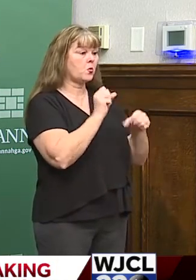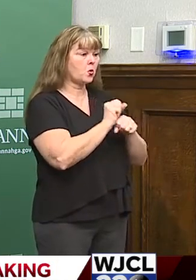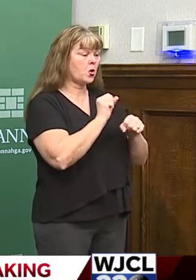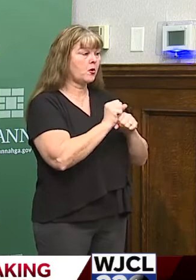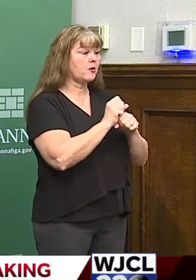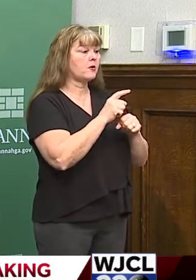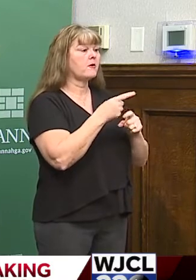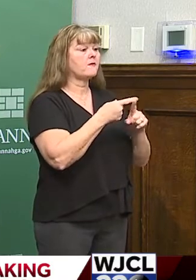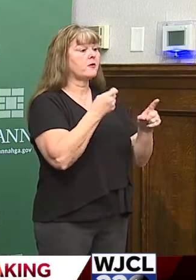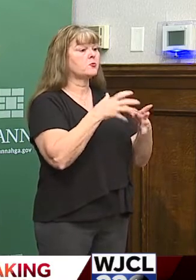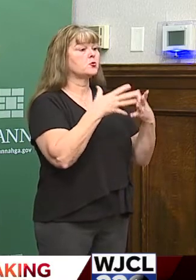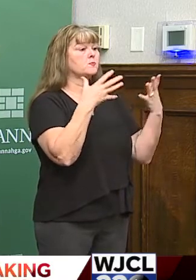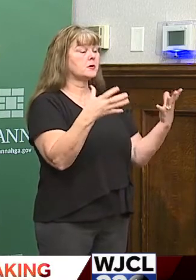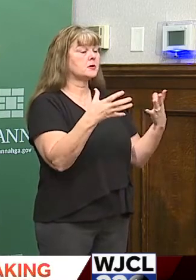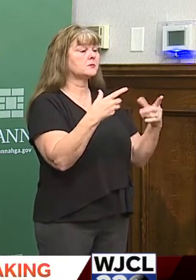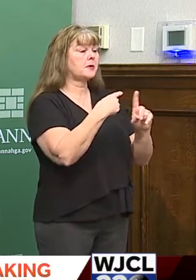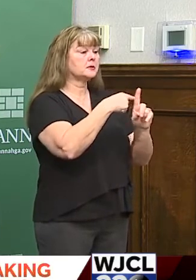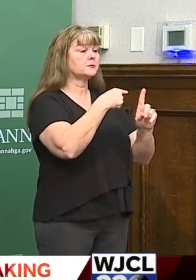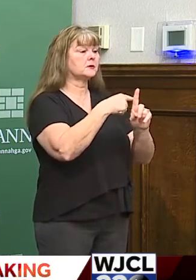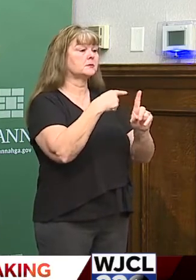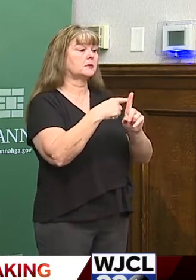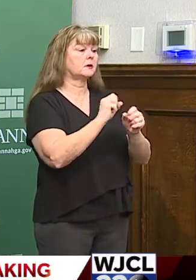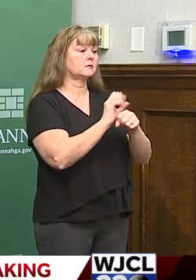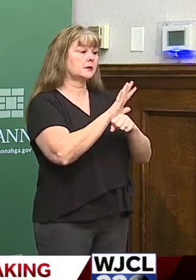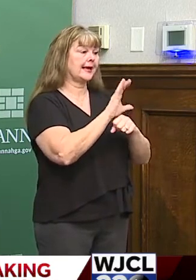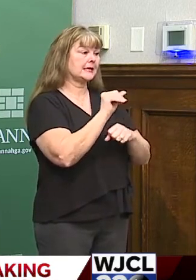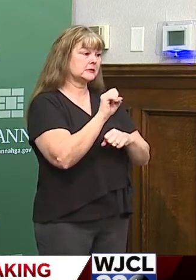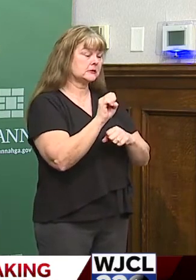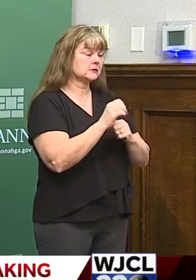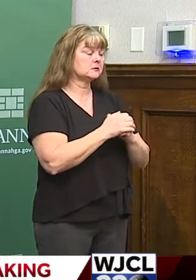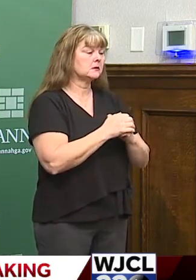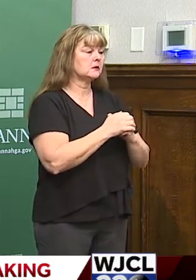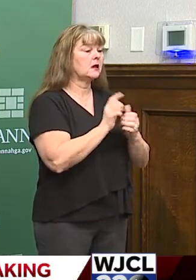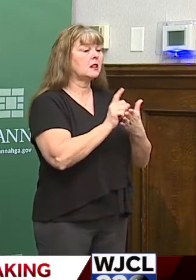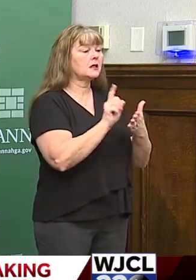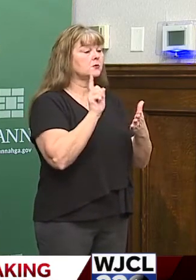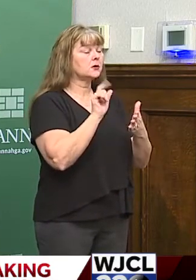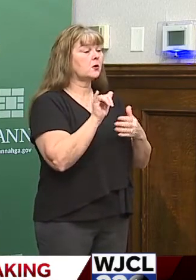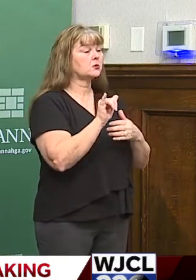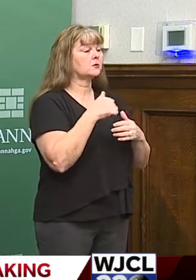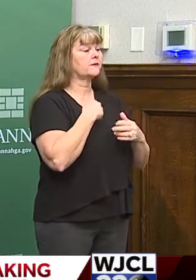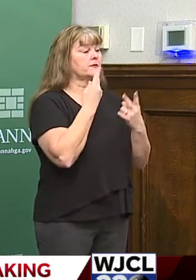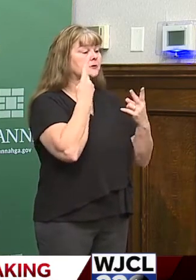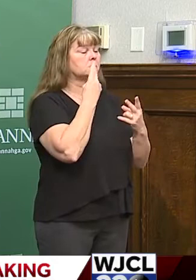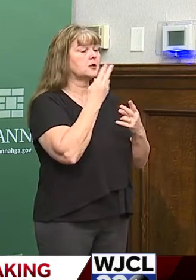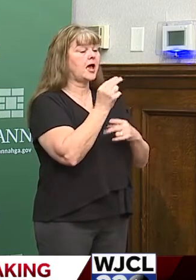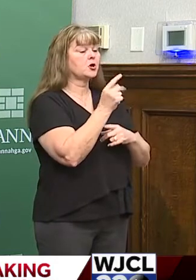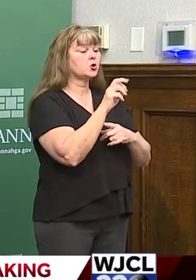AS LONG AS THEY ARE NOT OVERWHELMED BY DELUGE OF POSITIVE CASES.